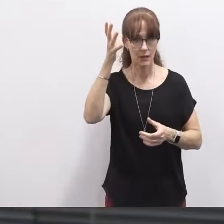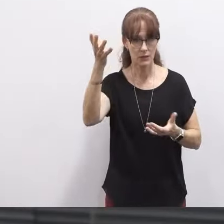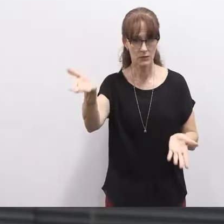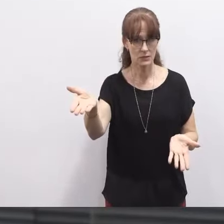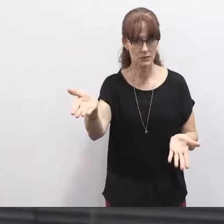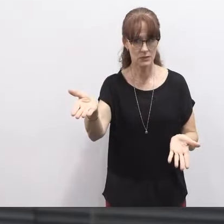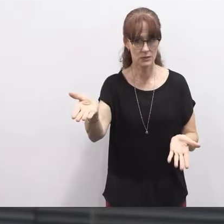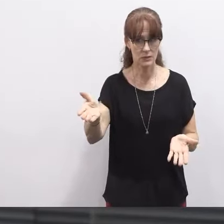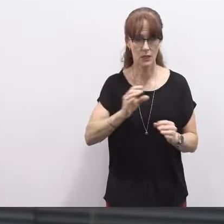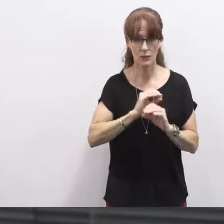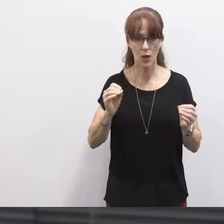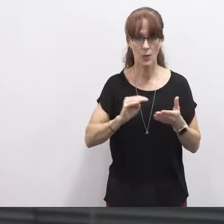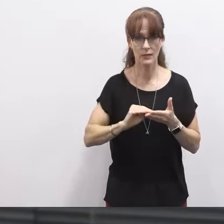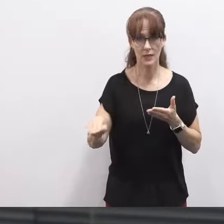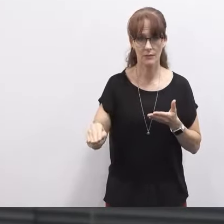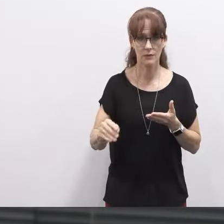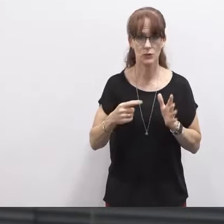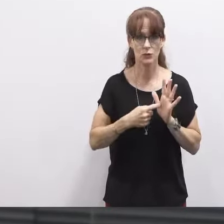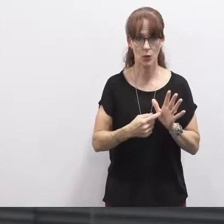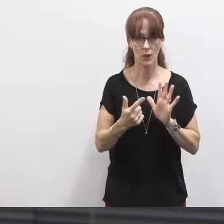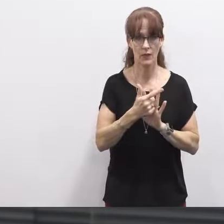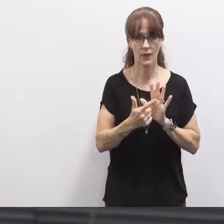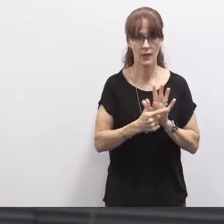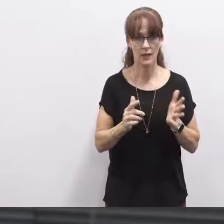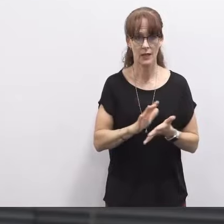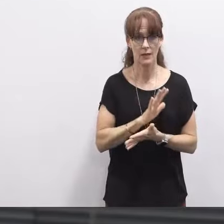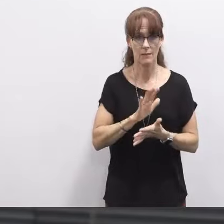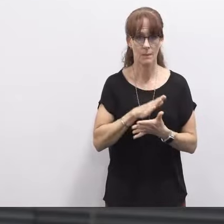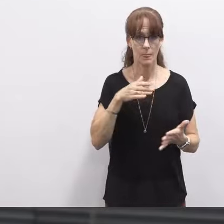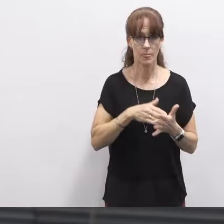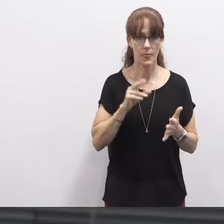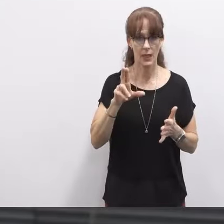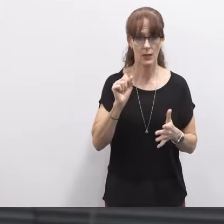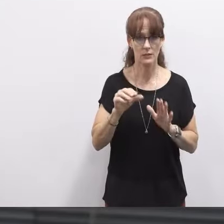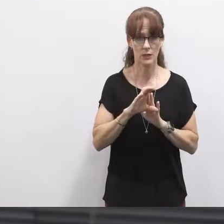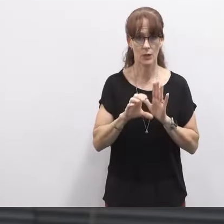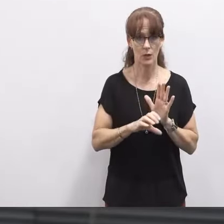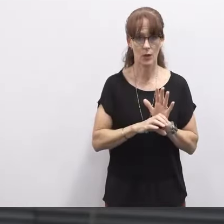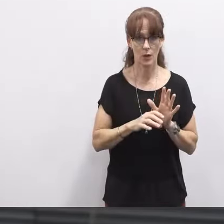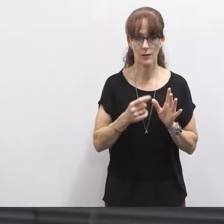If there is no exemption, will you please show us the legal documentation against the U.S. code that I've previously given?